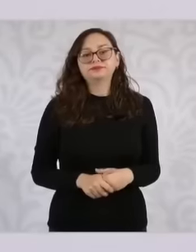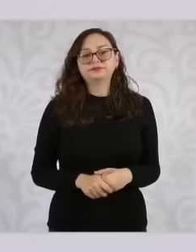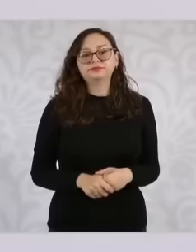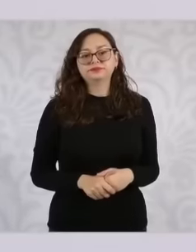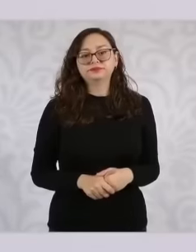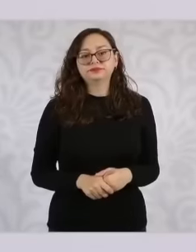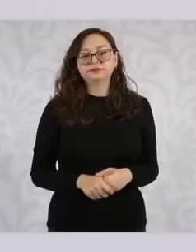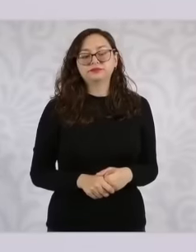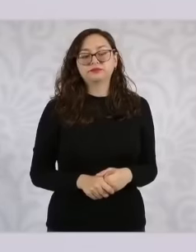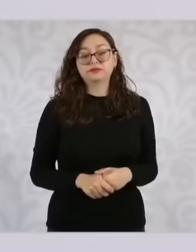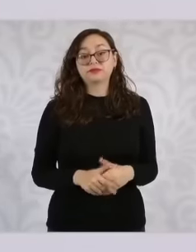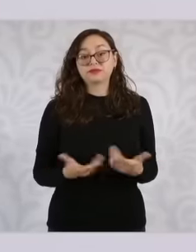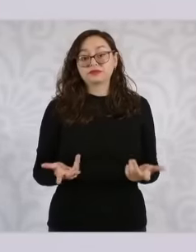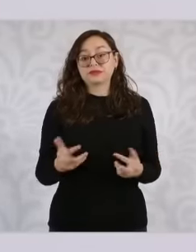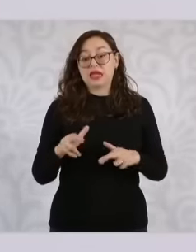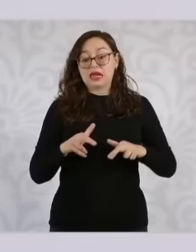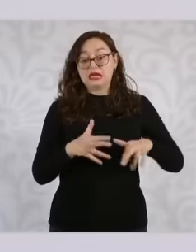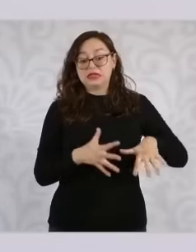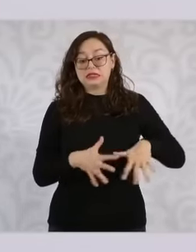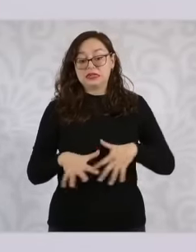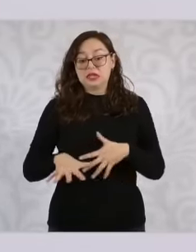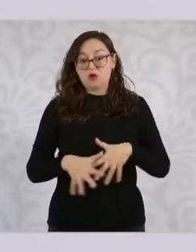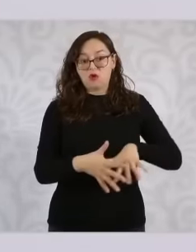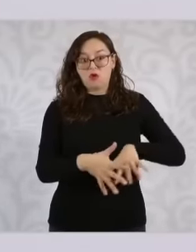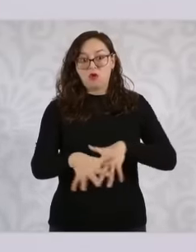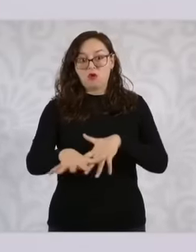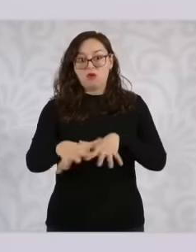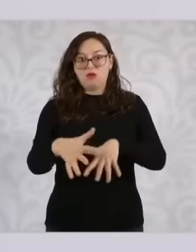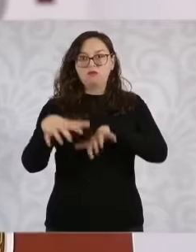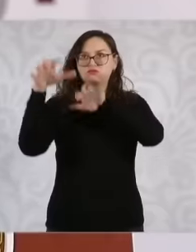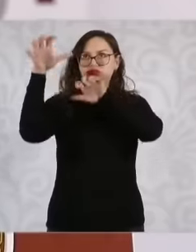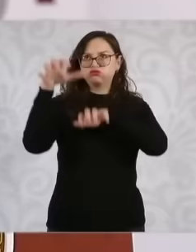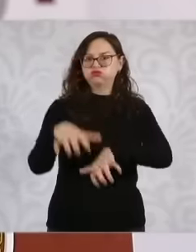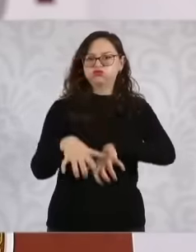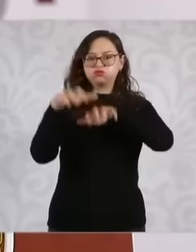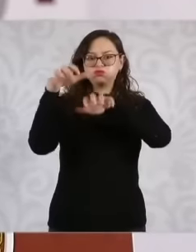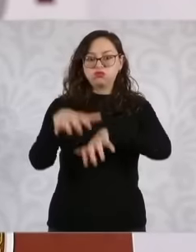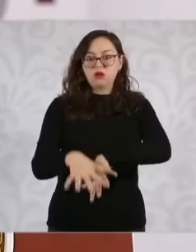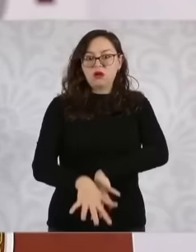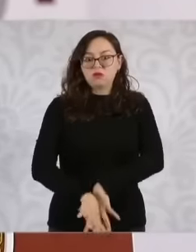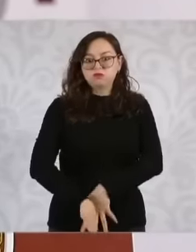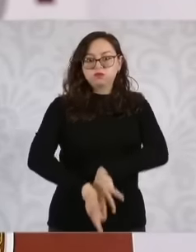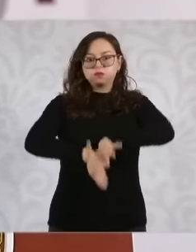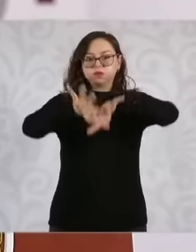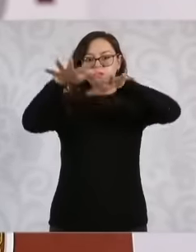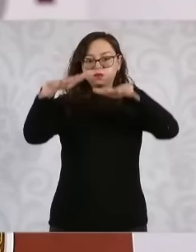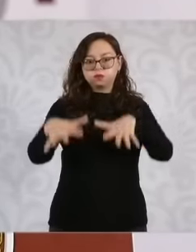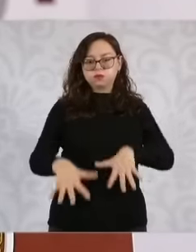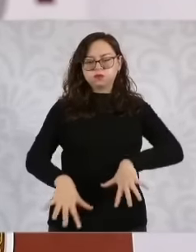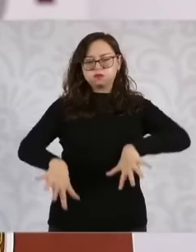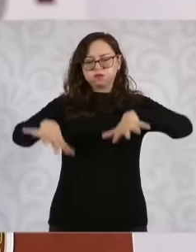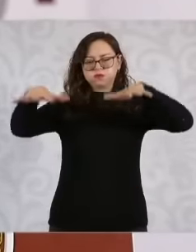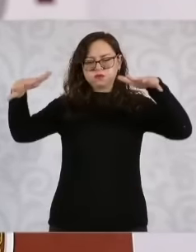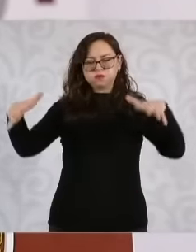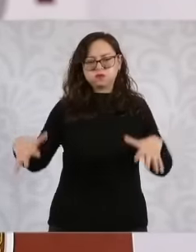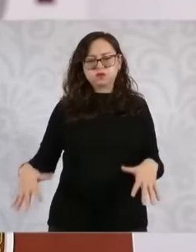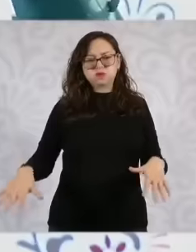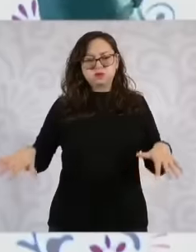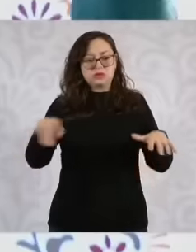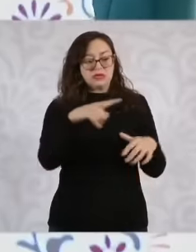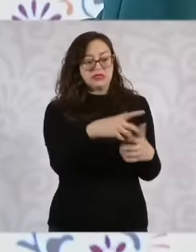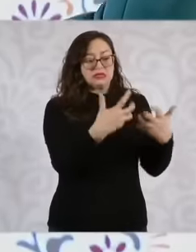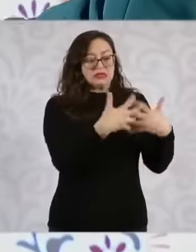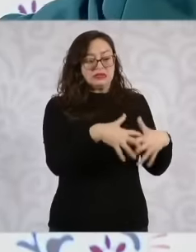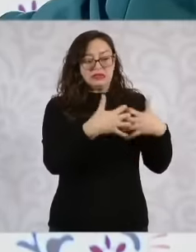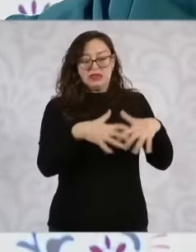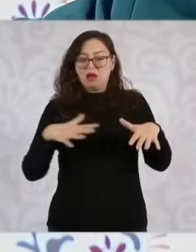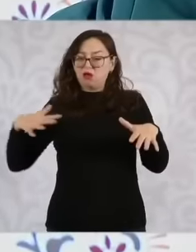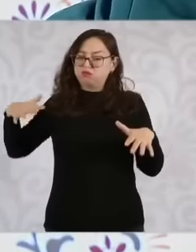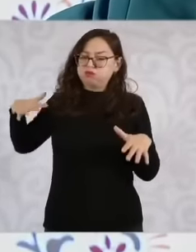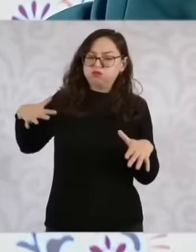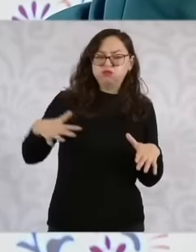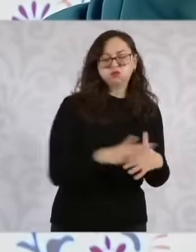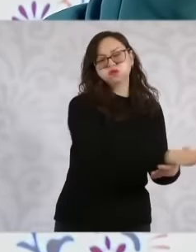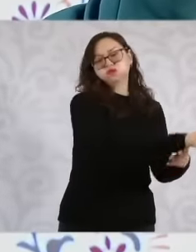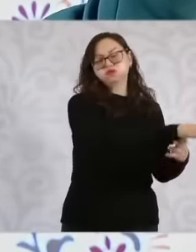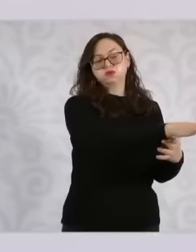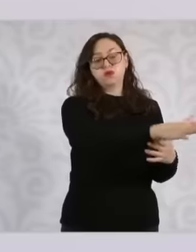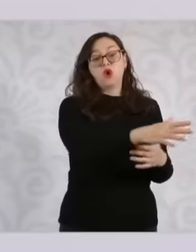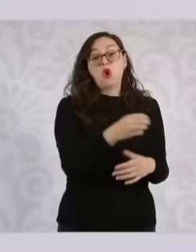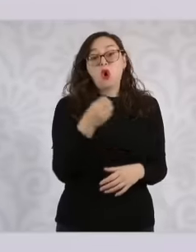the river left the channel and brought mud to the pumping systems? So there are about 8 Met in most of